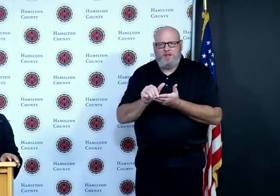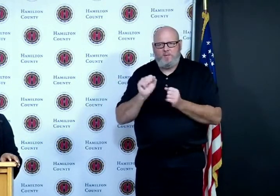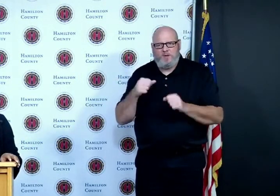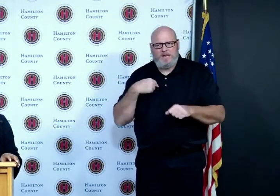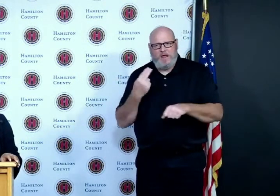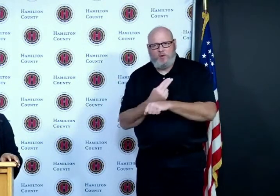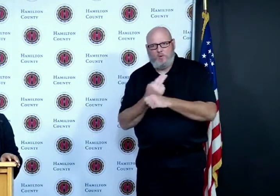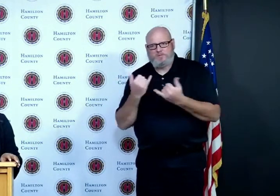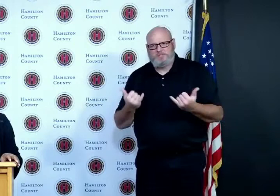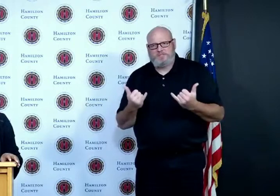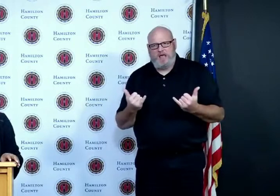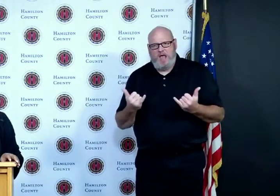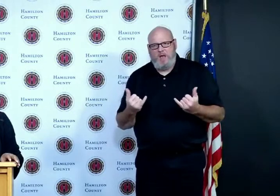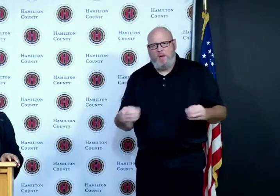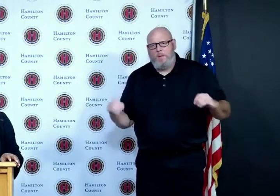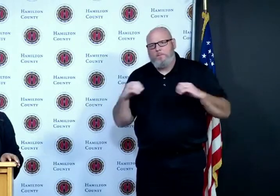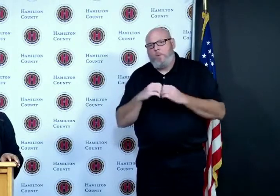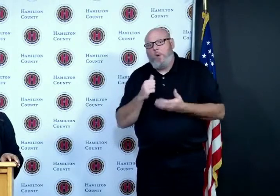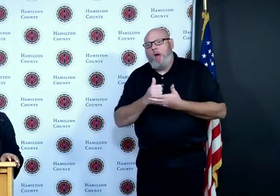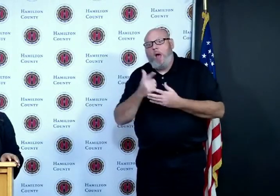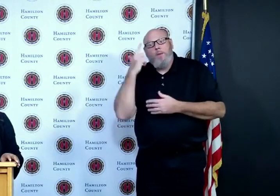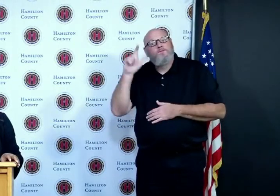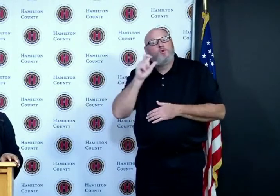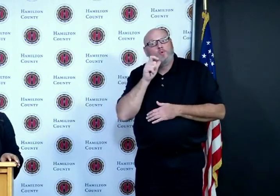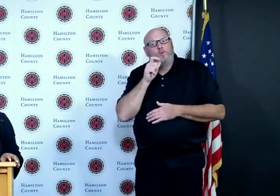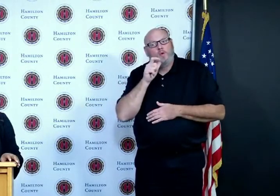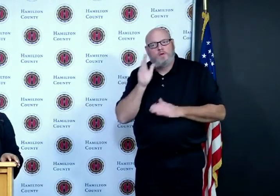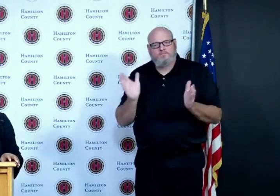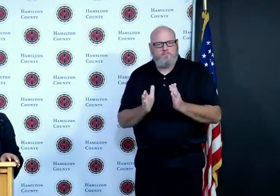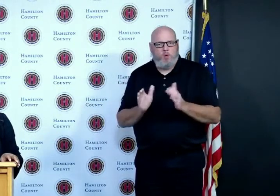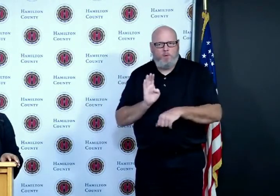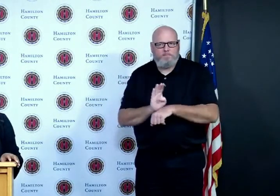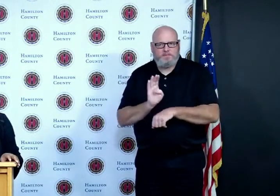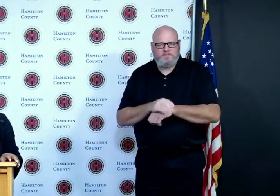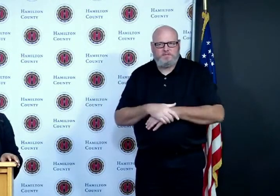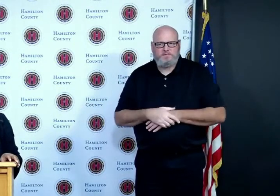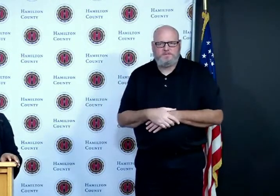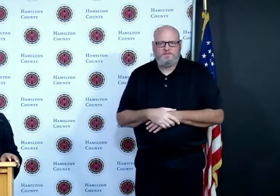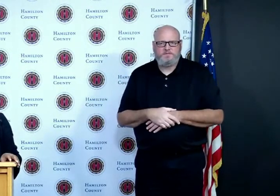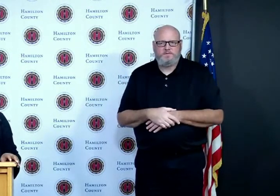for small businesses we really need to help small businesses continuously we saw that